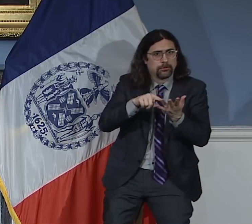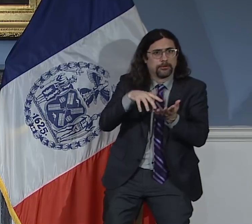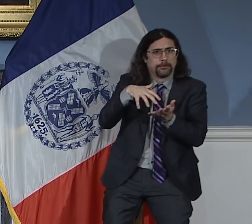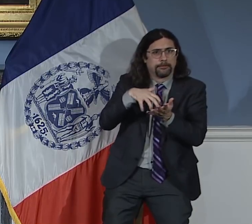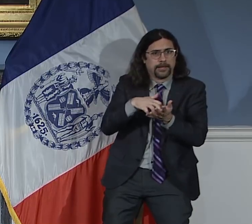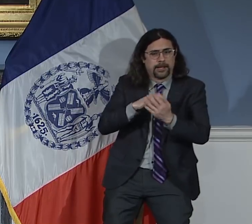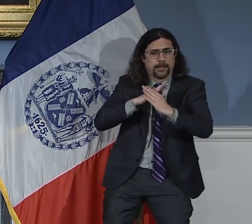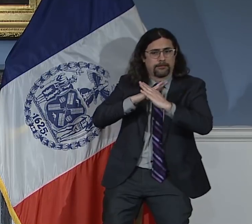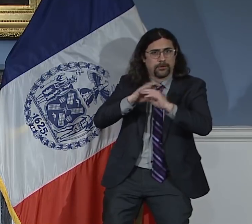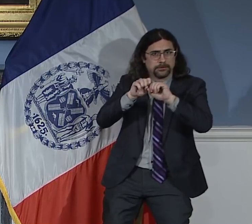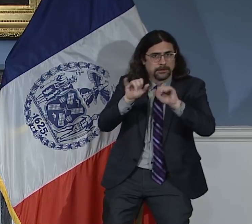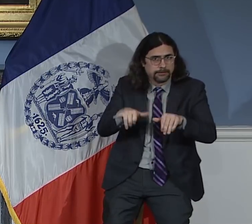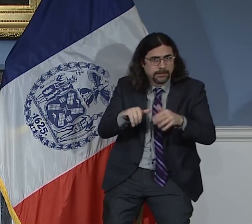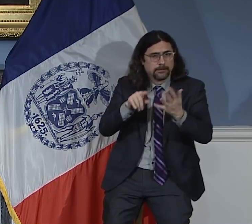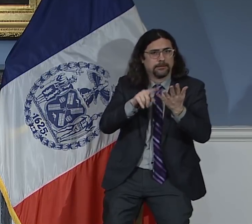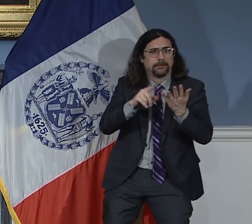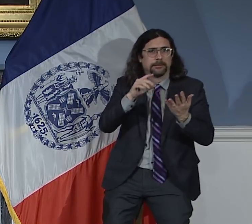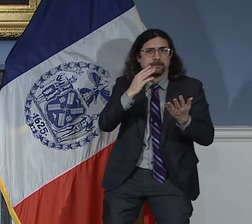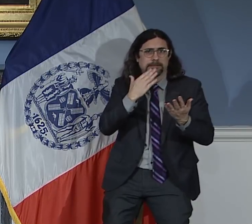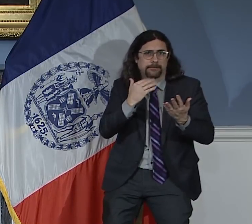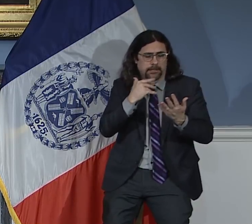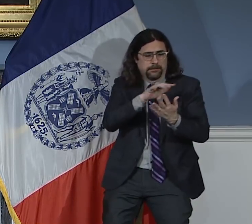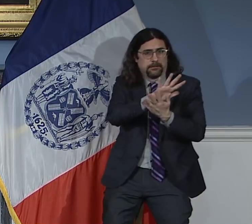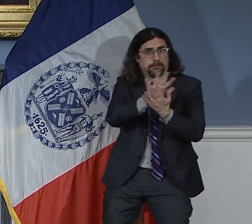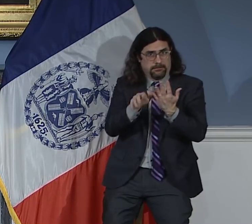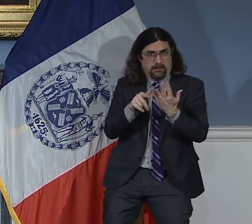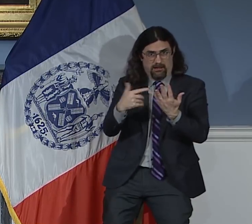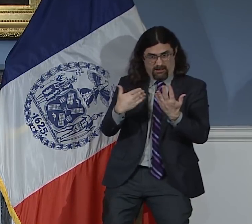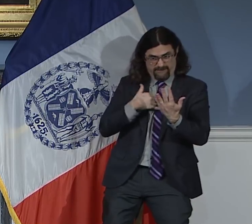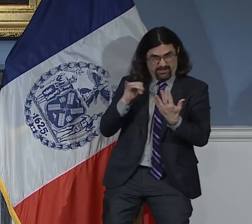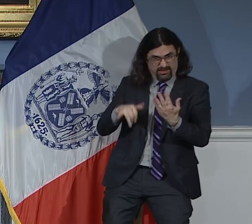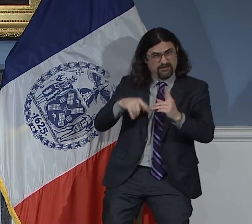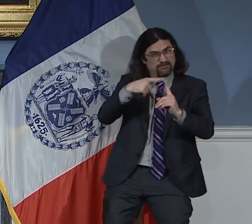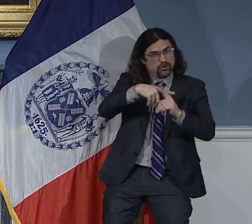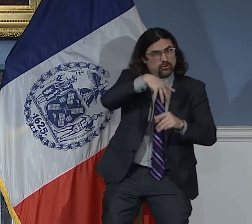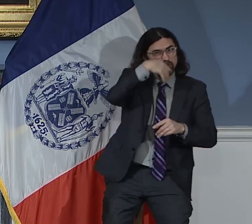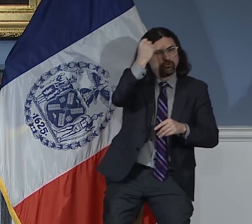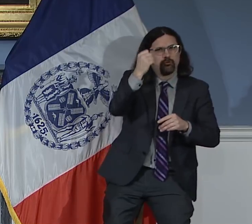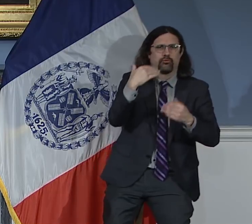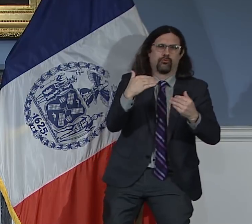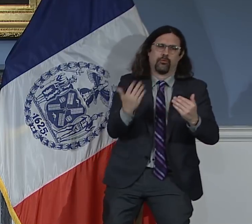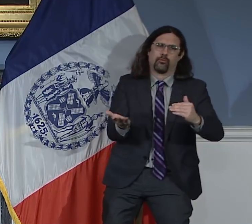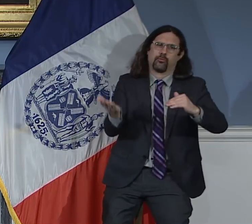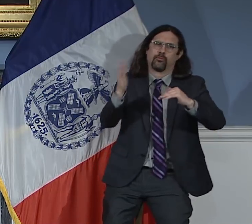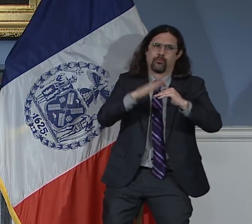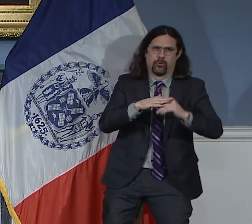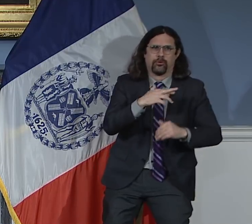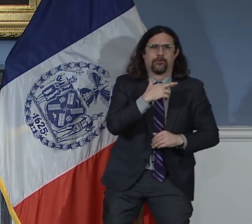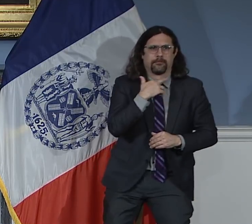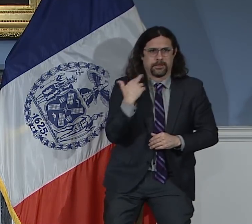50, WE'RE WORRIED AND WE NEED THEM TO TAKE EXTRAORDINARY MEUASR.ES WENEED YOU TO TAKE EXTRAORDINARY